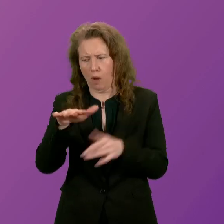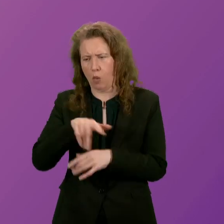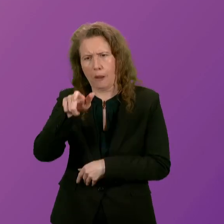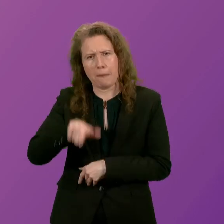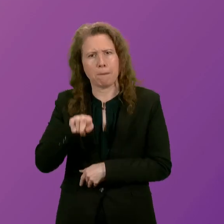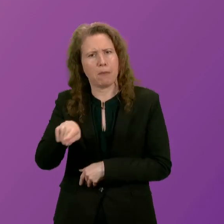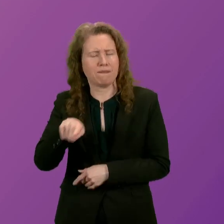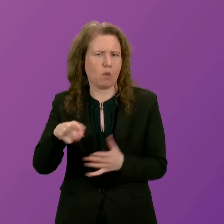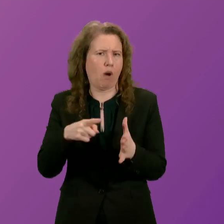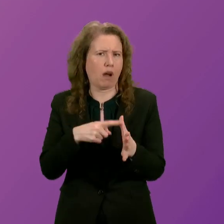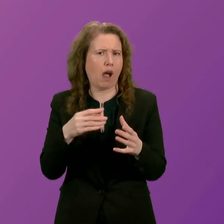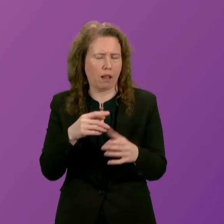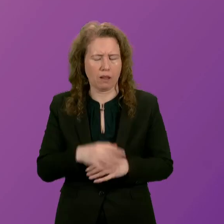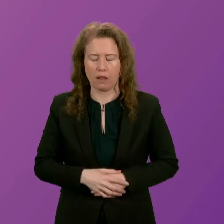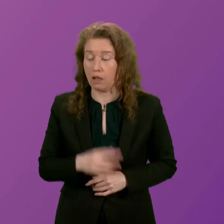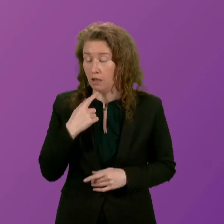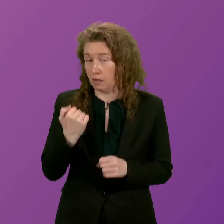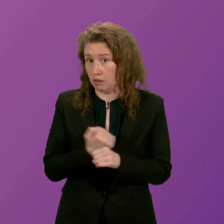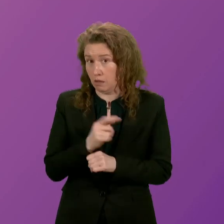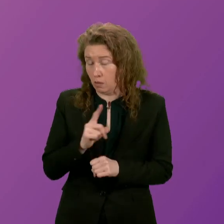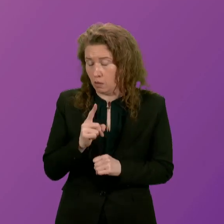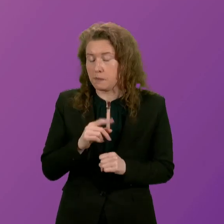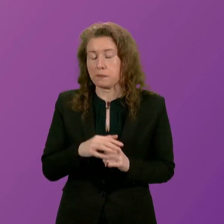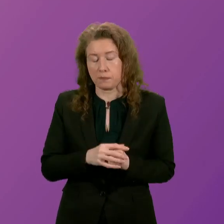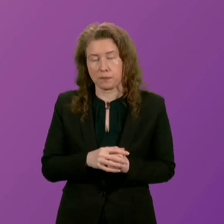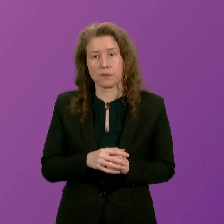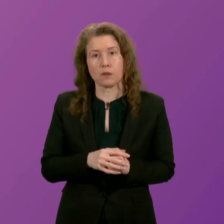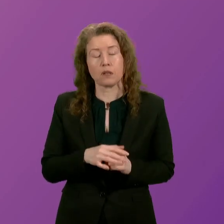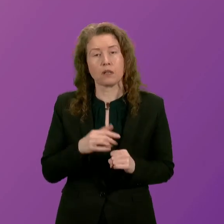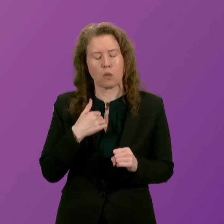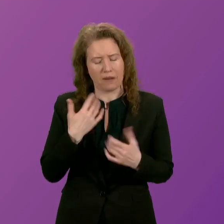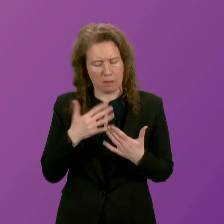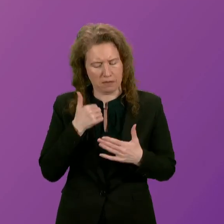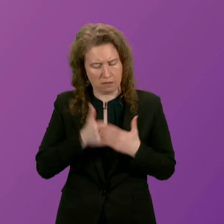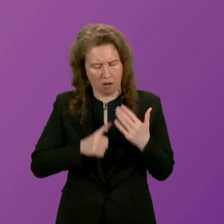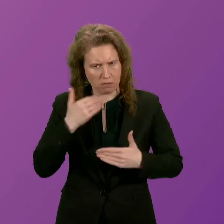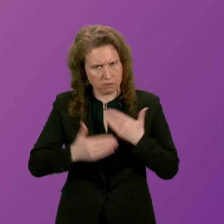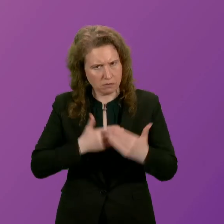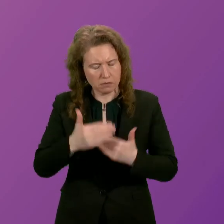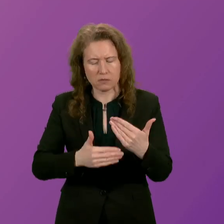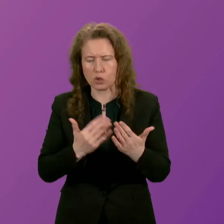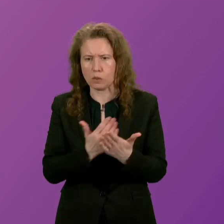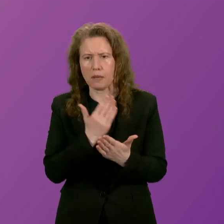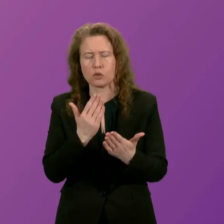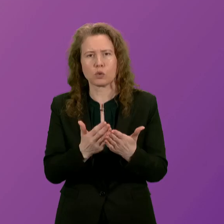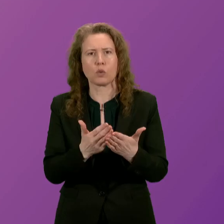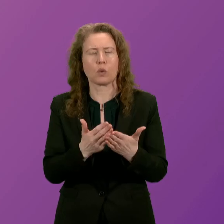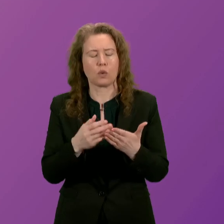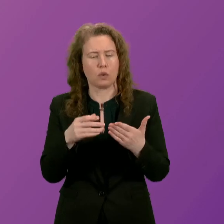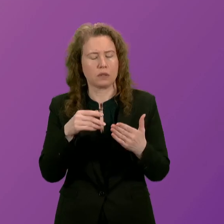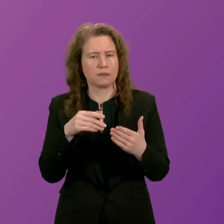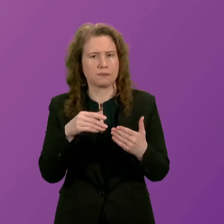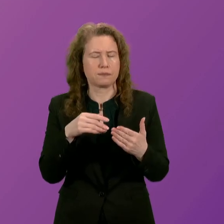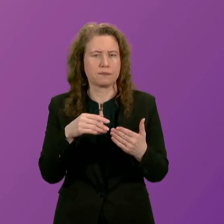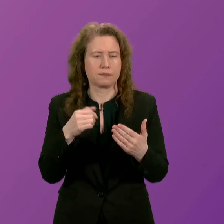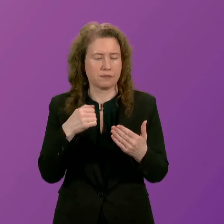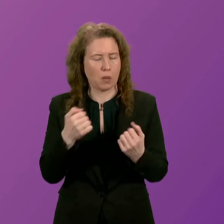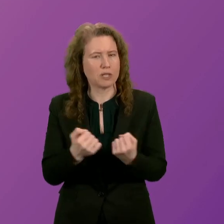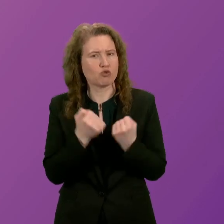We have taken steps to ensure that we strengthen the alternative route